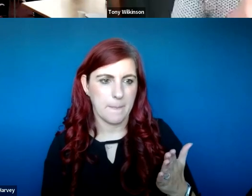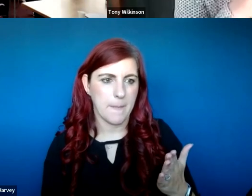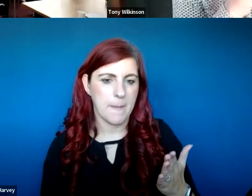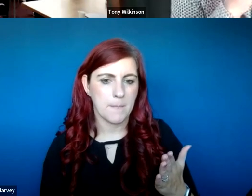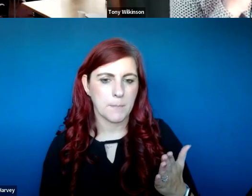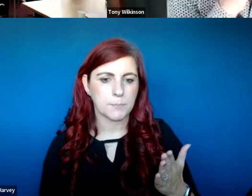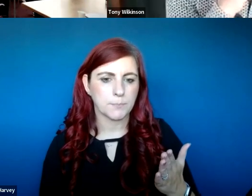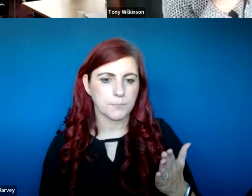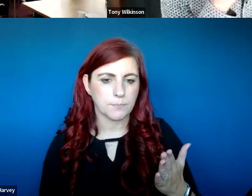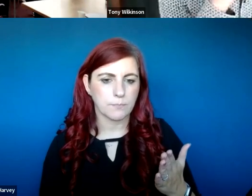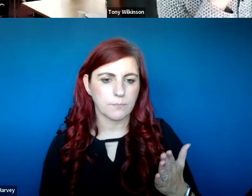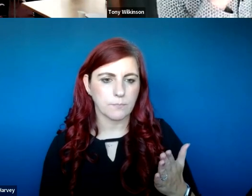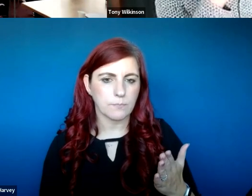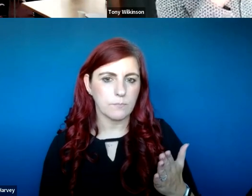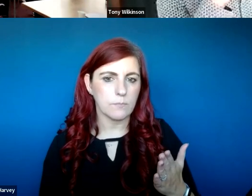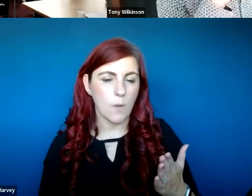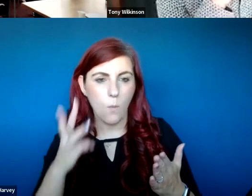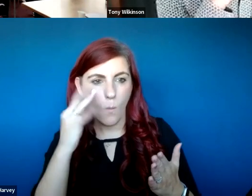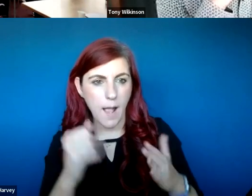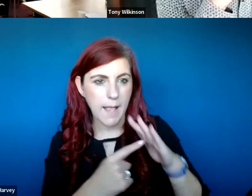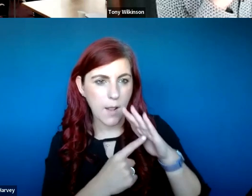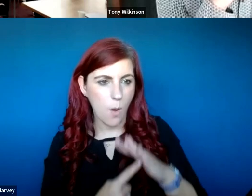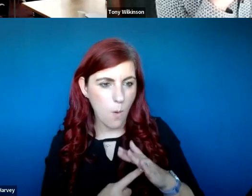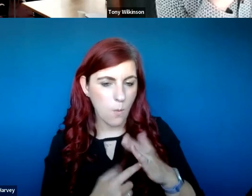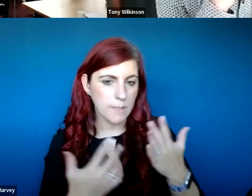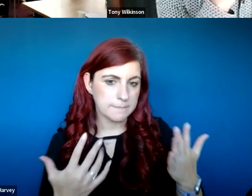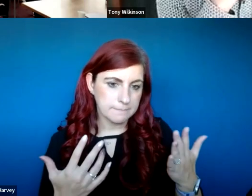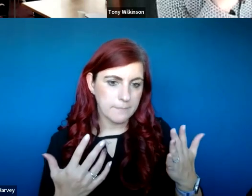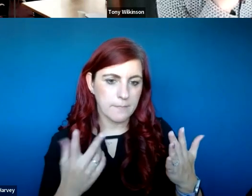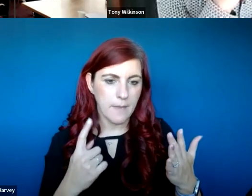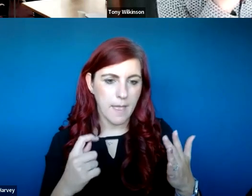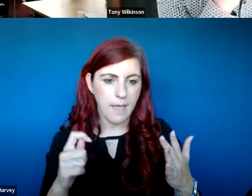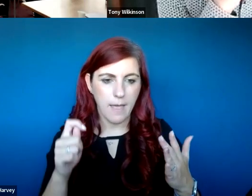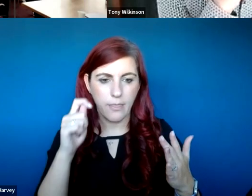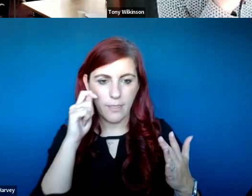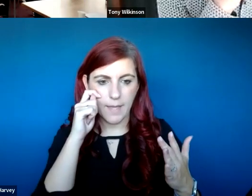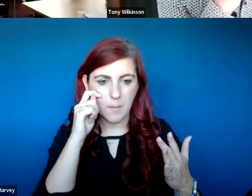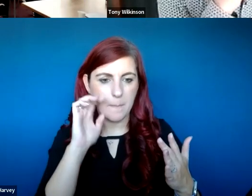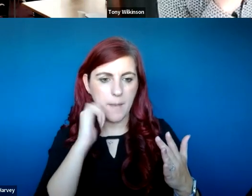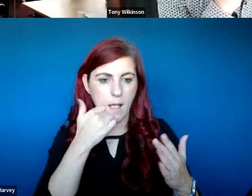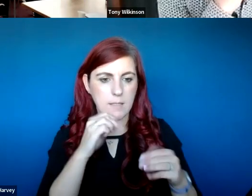In terms of why it's so low, I think that people with intellectual disabilities may